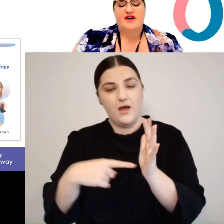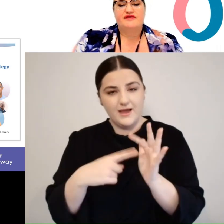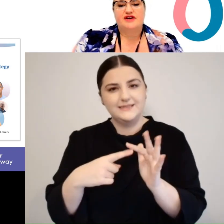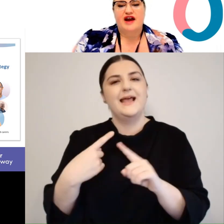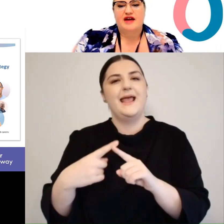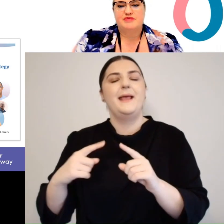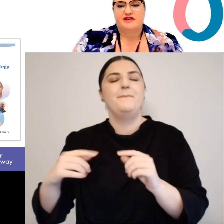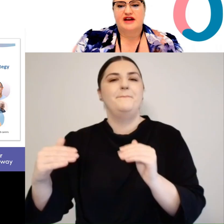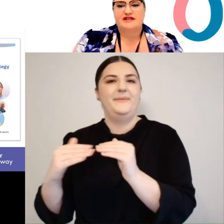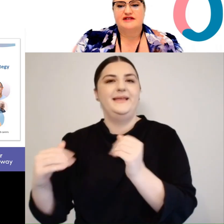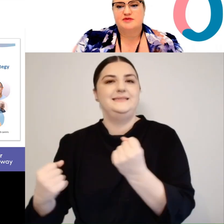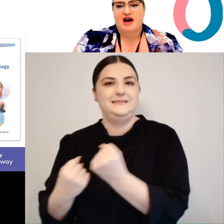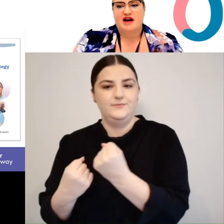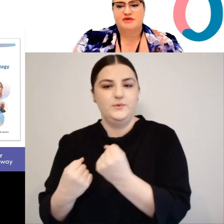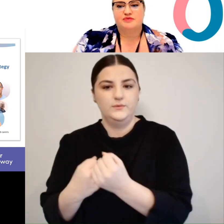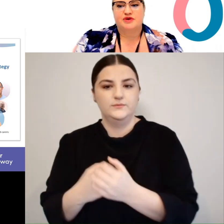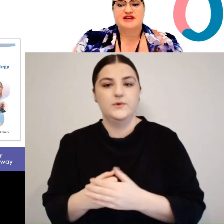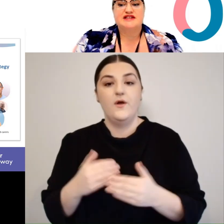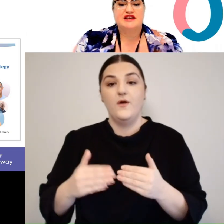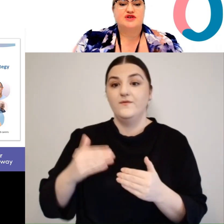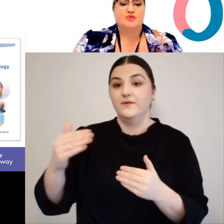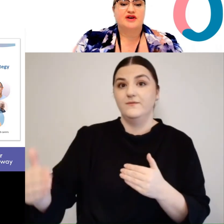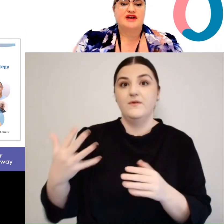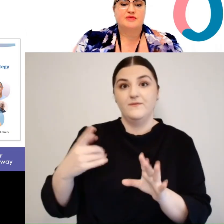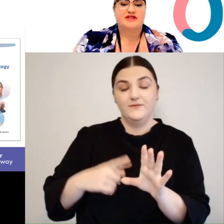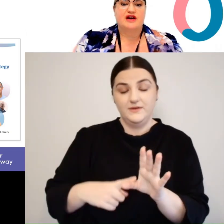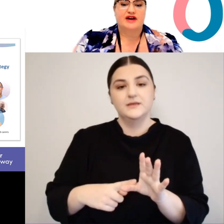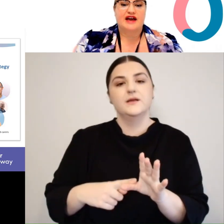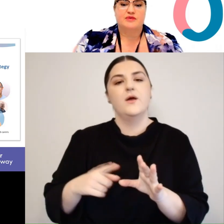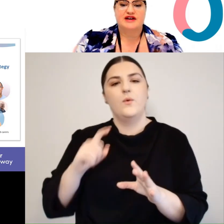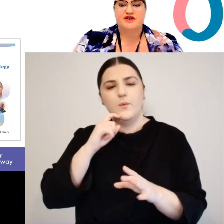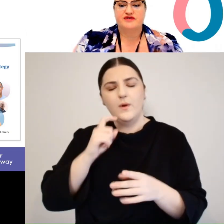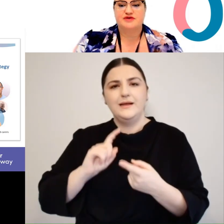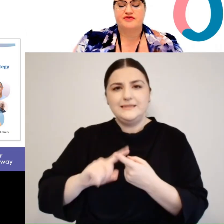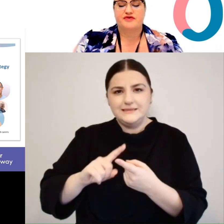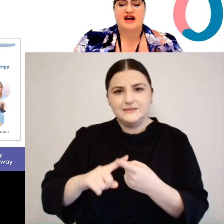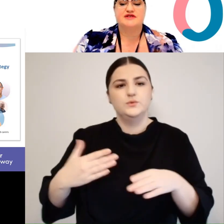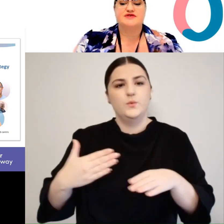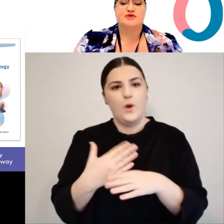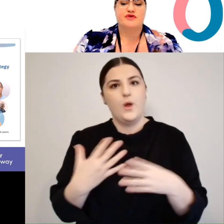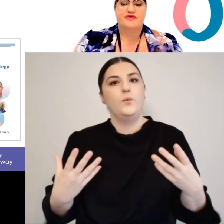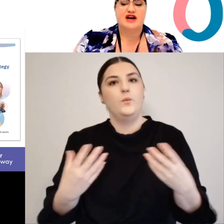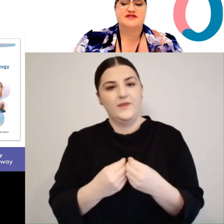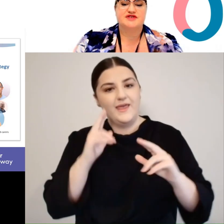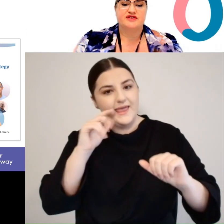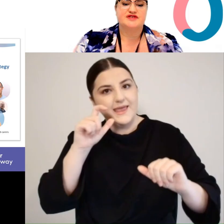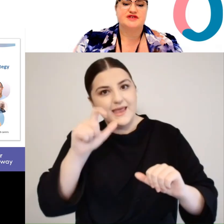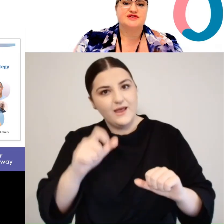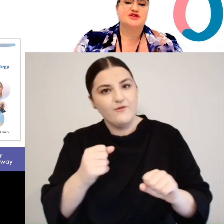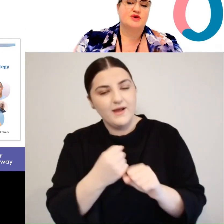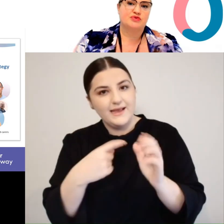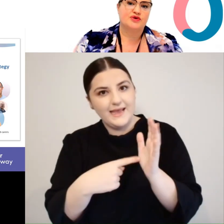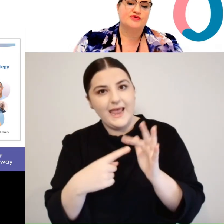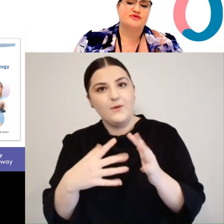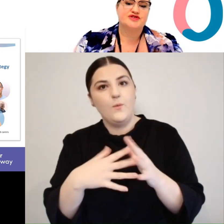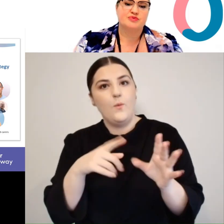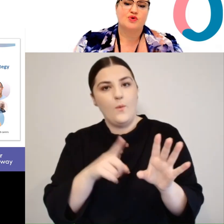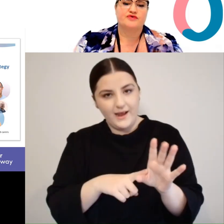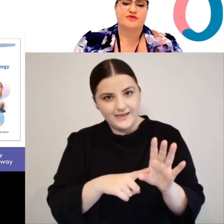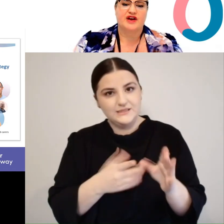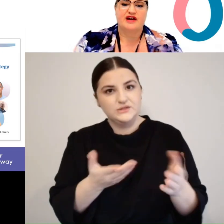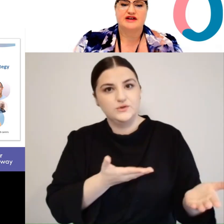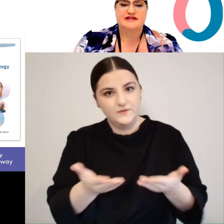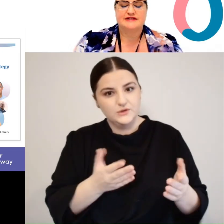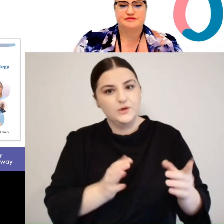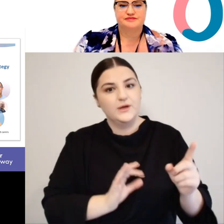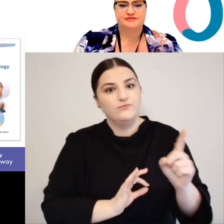Over the five-year Grant period, the department will continue working with Carer Gateway Service Providers to refine services to improve support for carers.